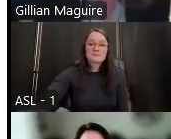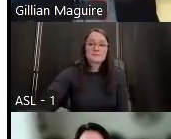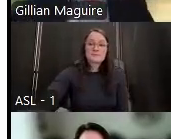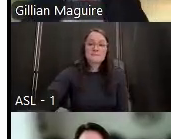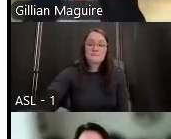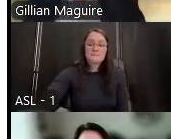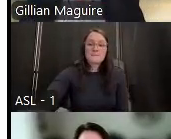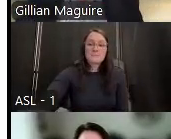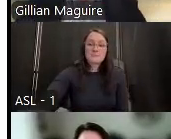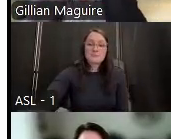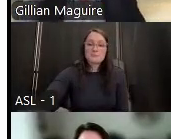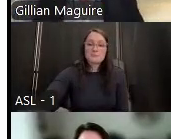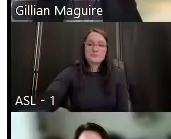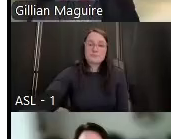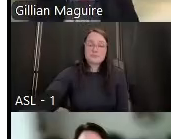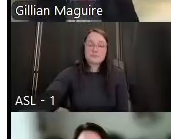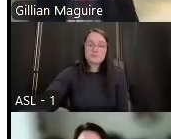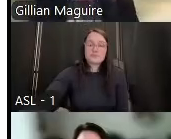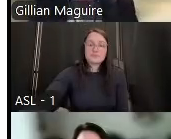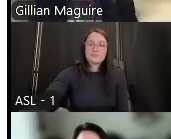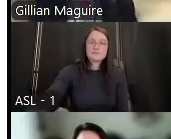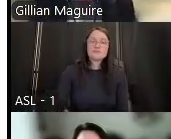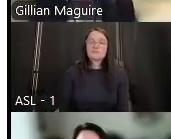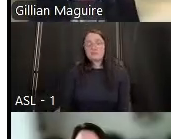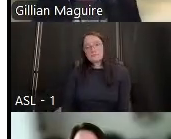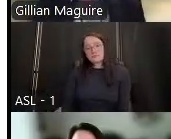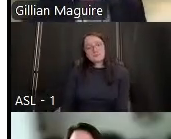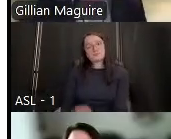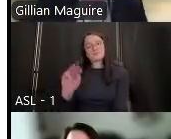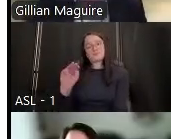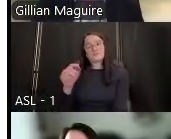Absolutely. Thanks so much uh Gillian for chiming in on that. All right. Next,